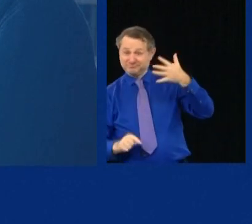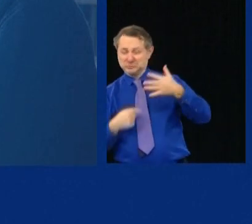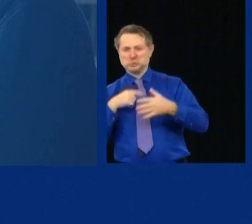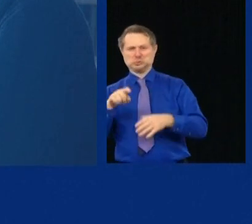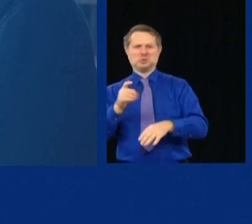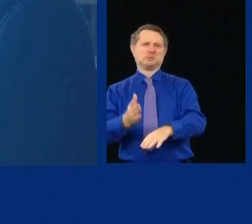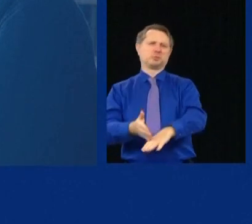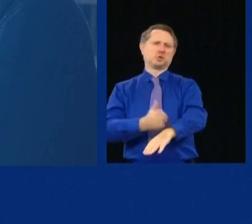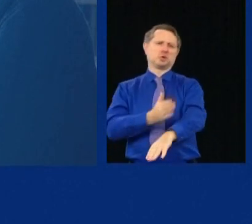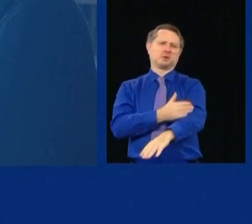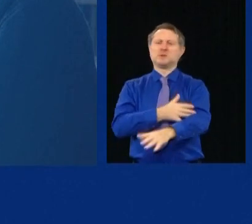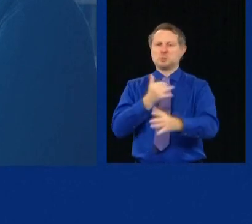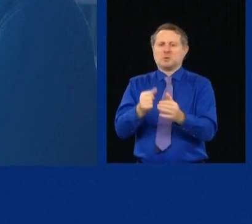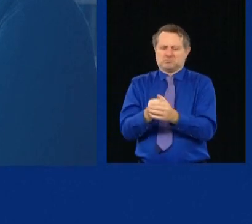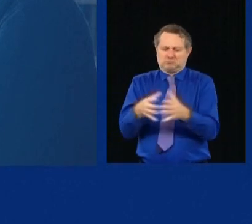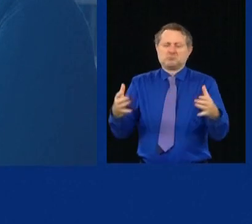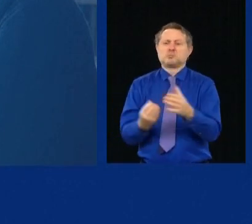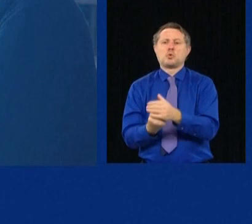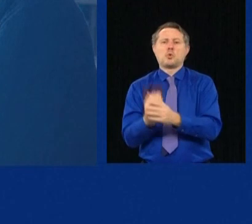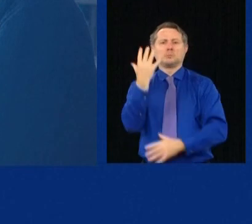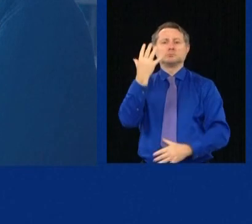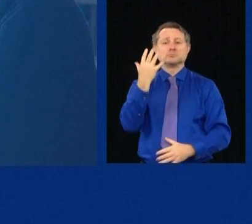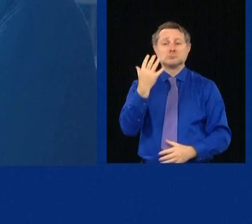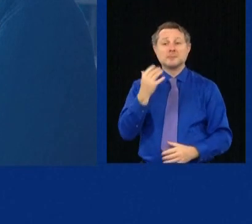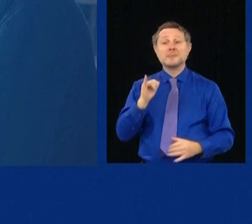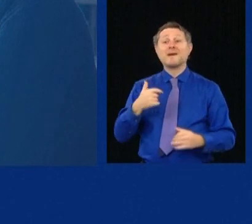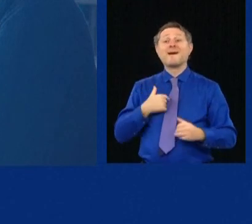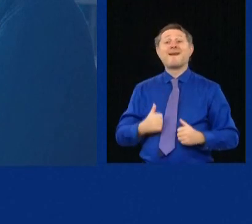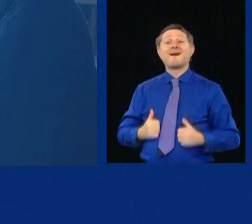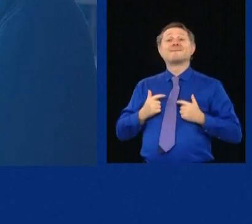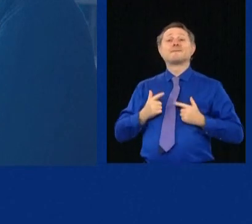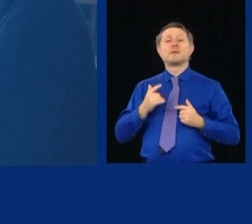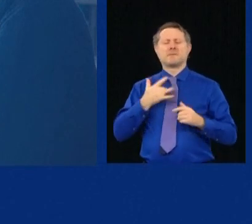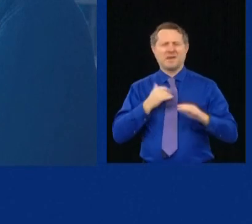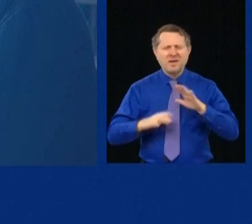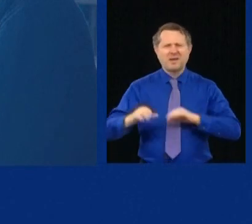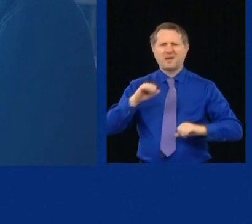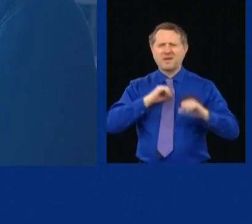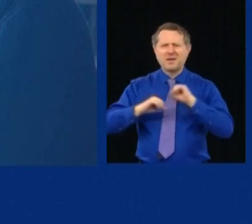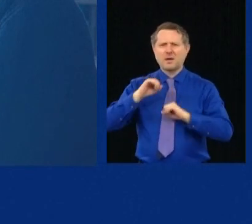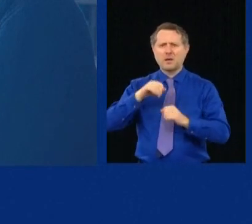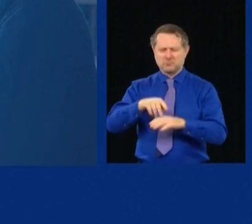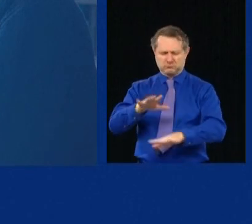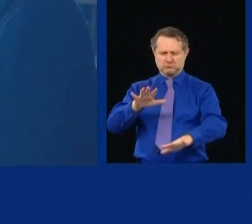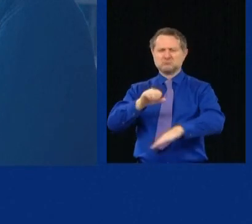SYSTEM AND TAKE THIS EXPERIENCE